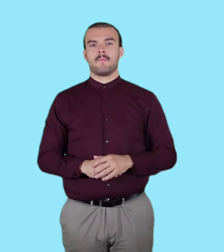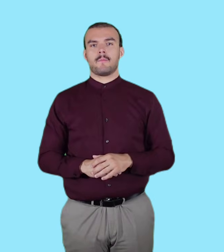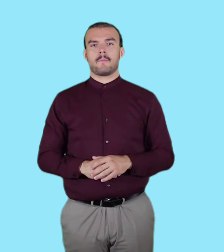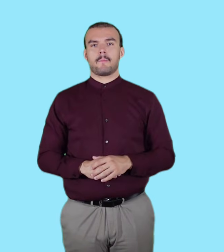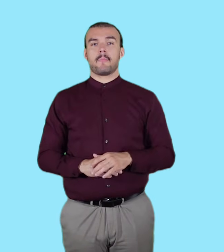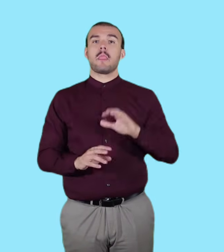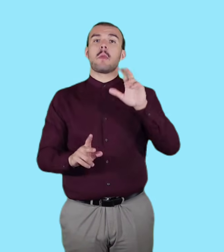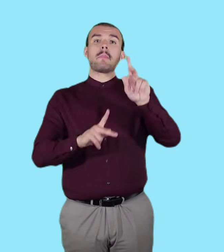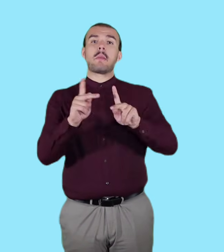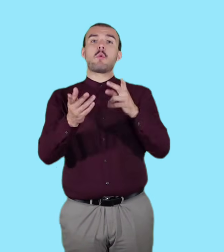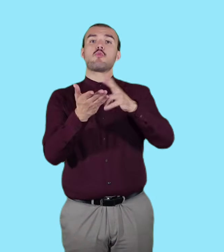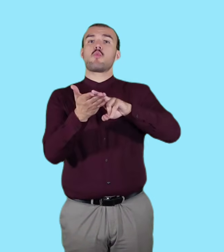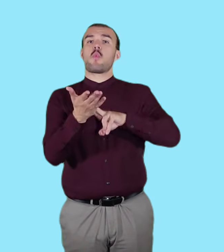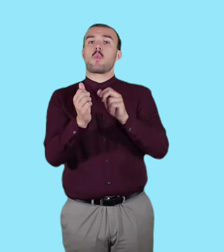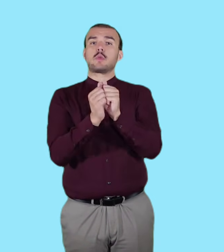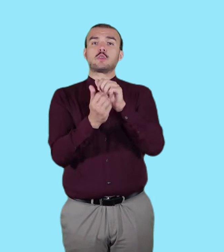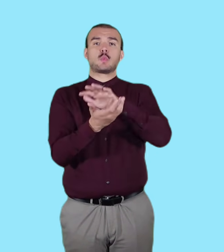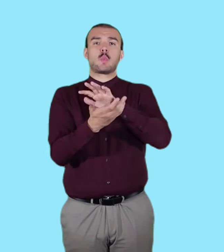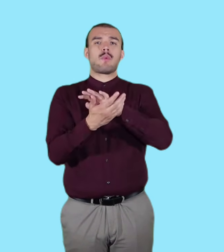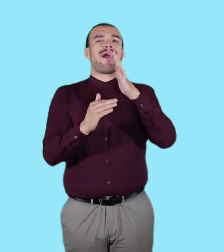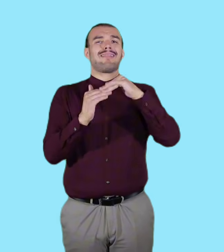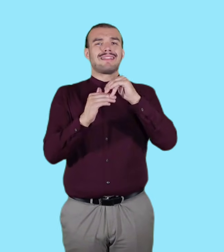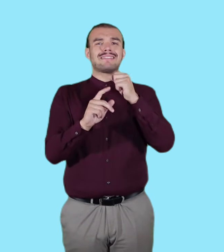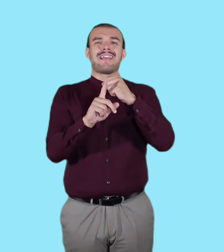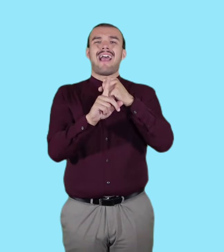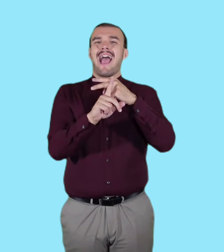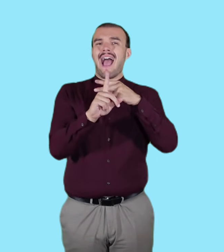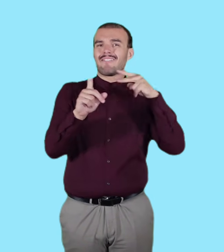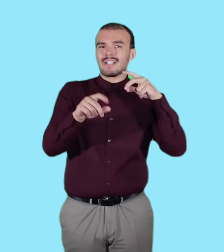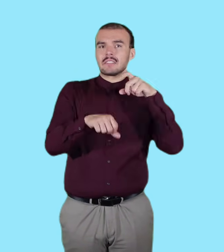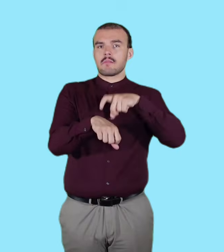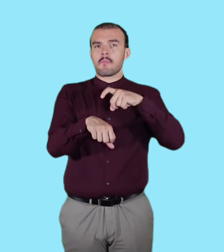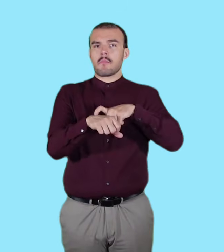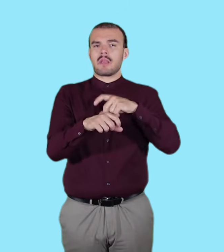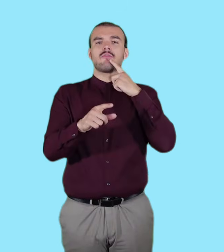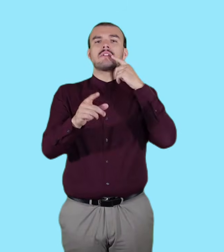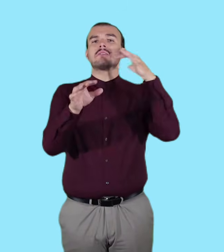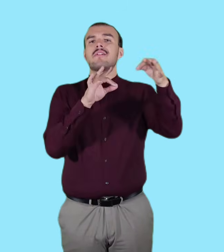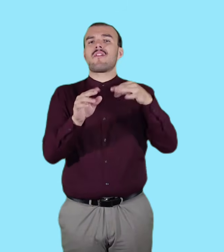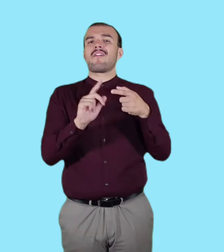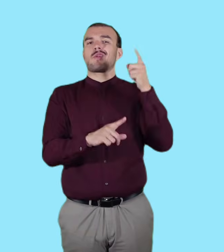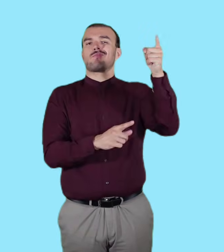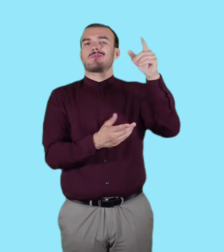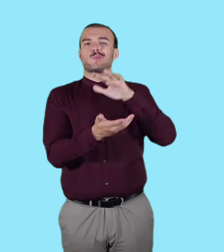People enrolled in school at least halftime, as is defined by the school,